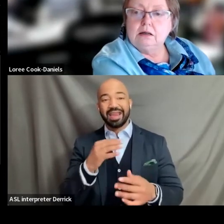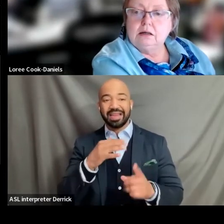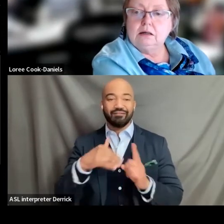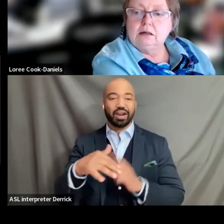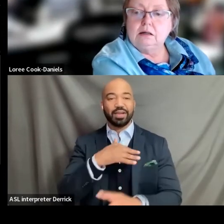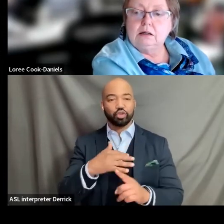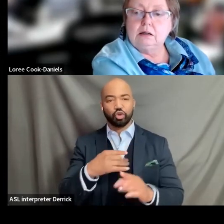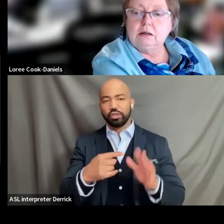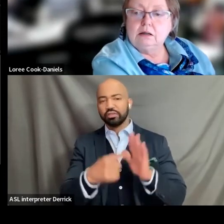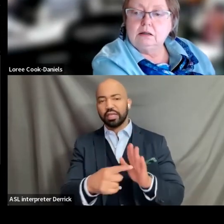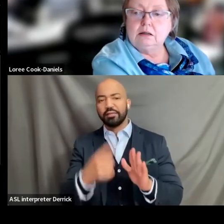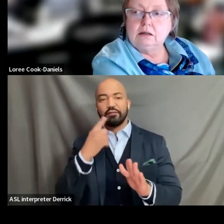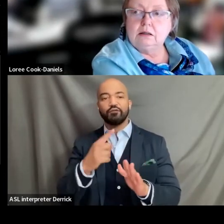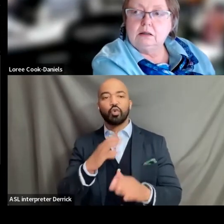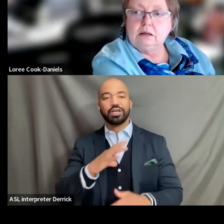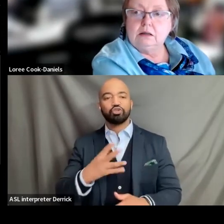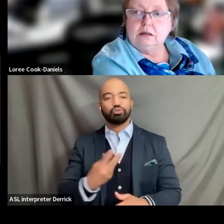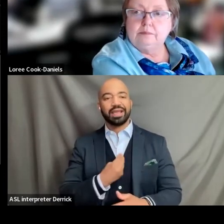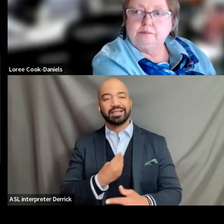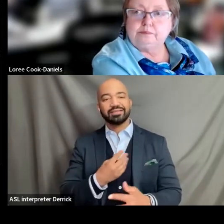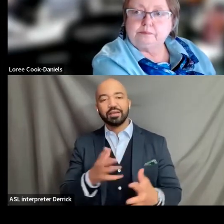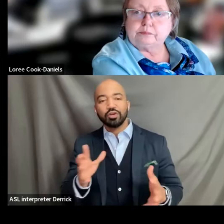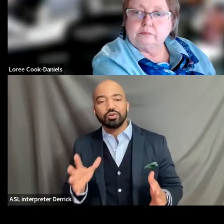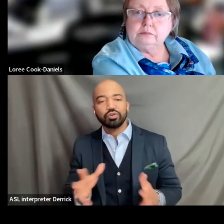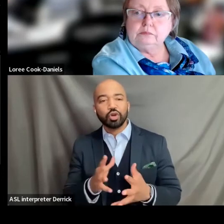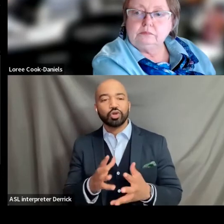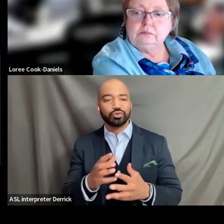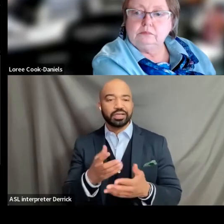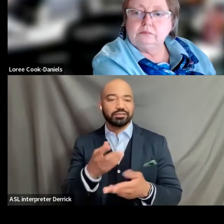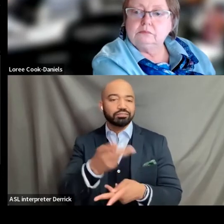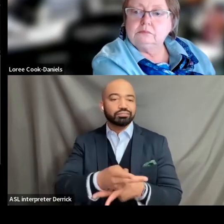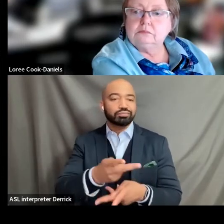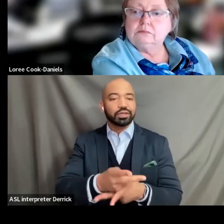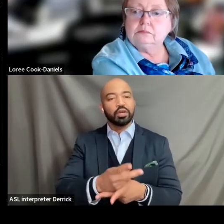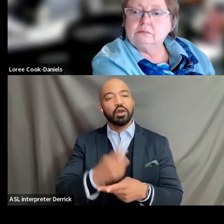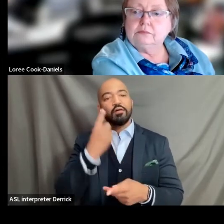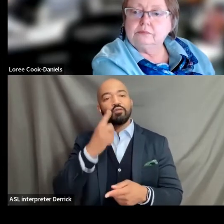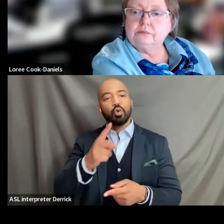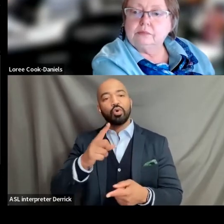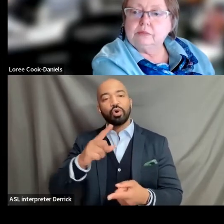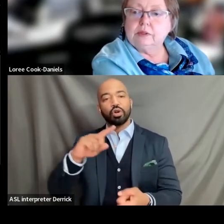of trans nurturance to reduce hyper vigilance. That is a fantastic phrase.